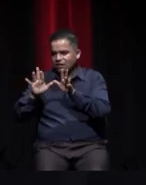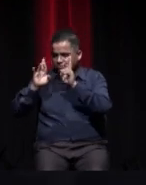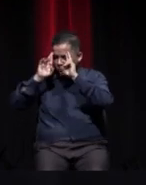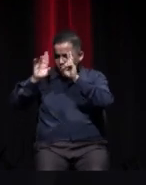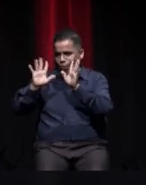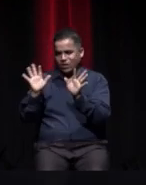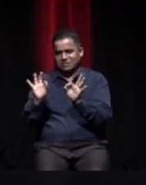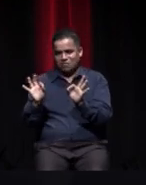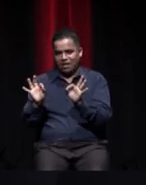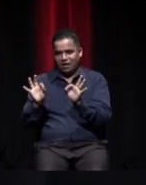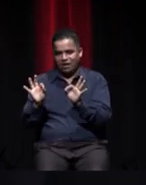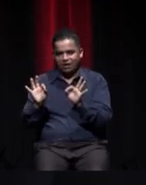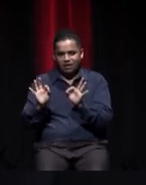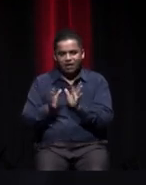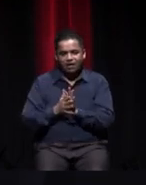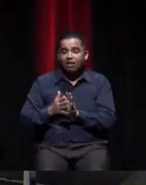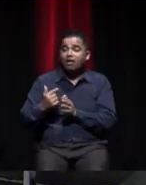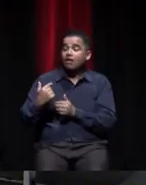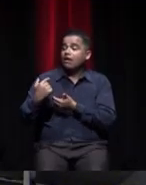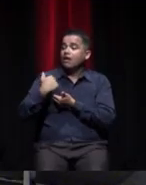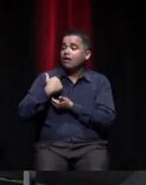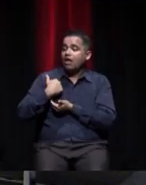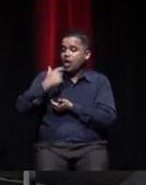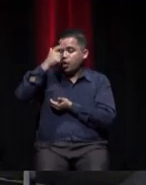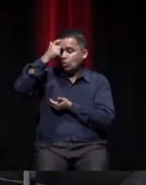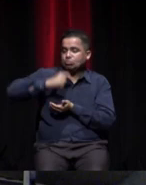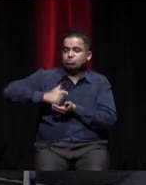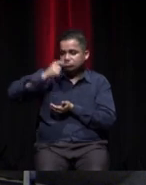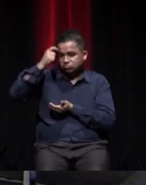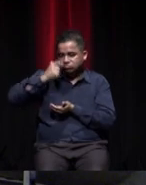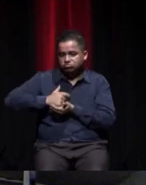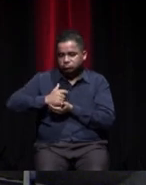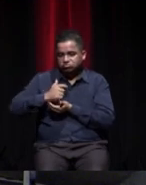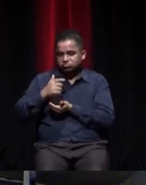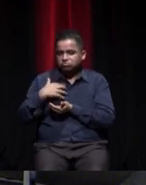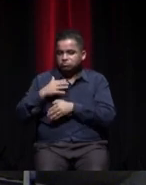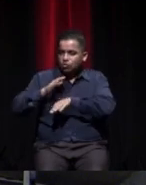but the one you produced for direct, immediate consumption.